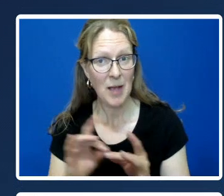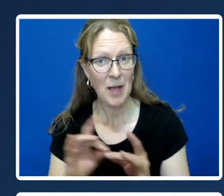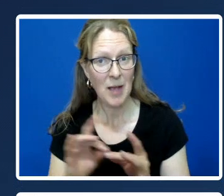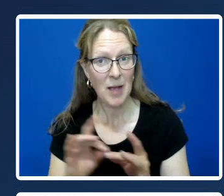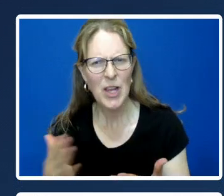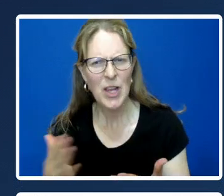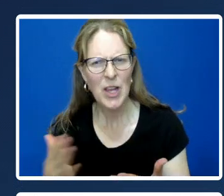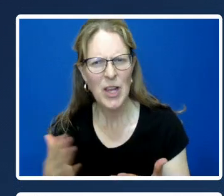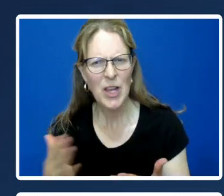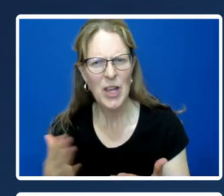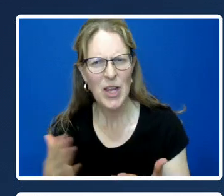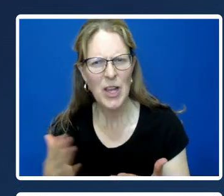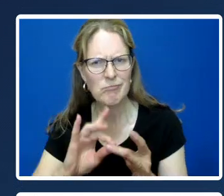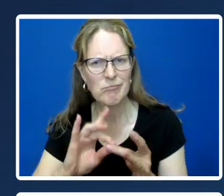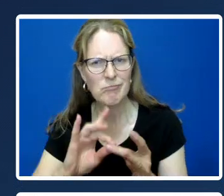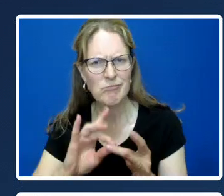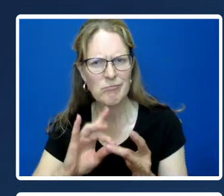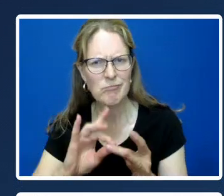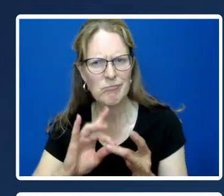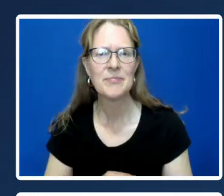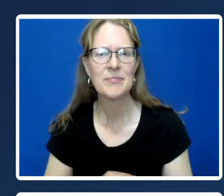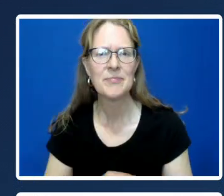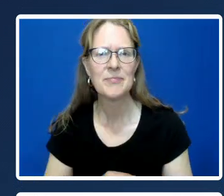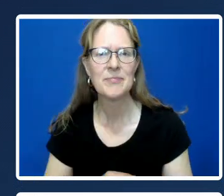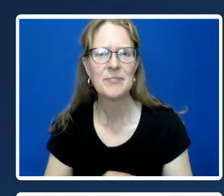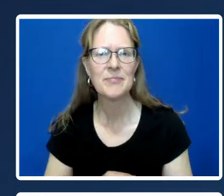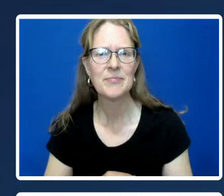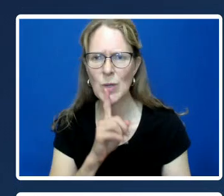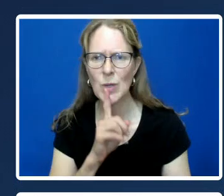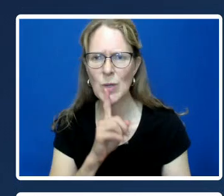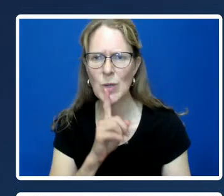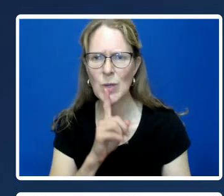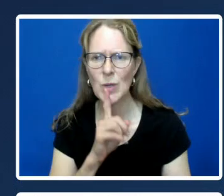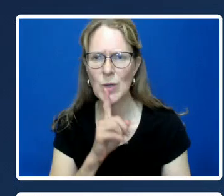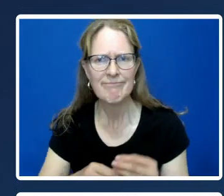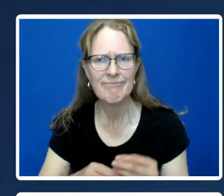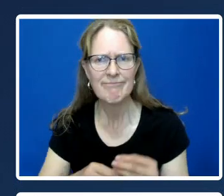is a value add to the session to hear from all of you. And there's some wonderful ideas coming